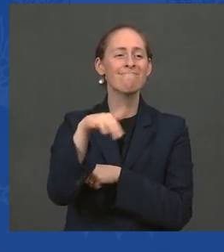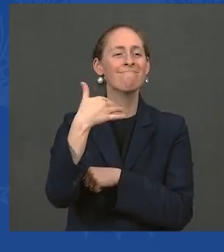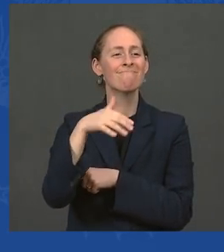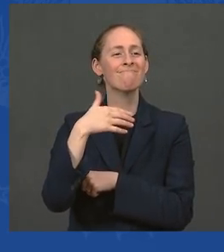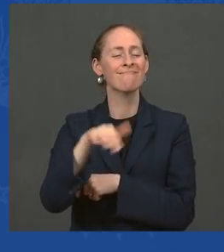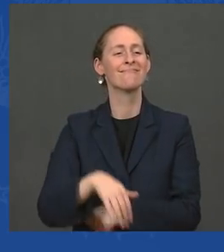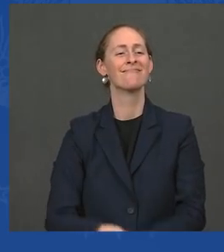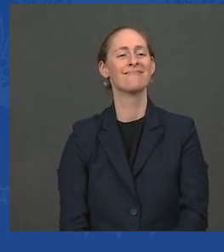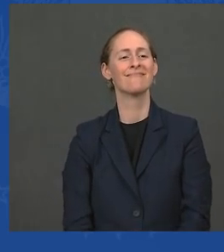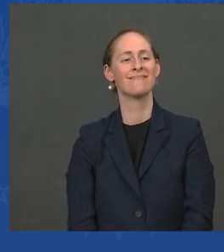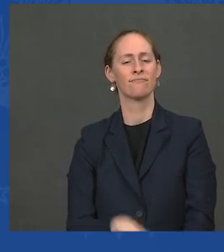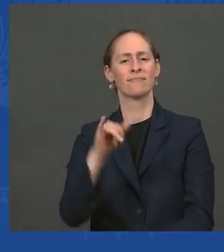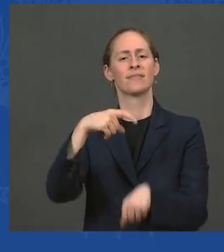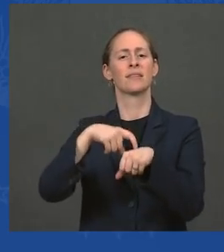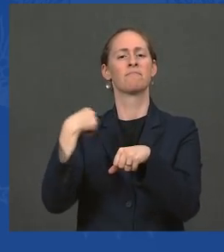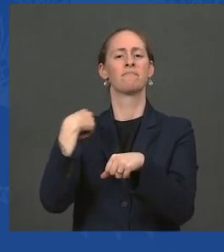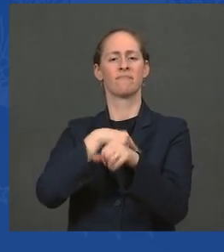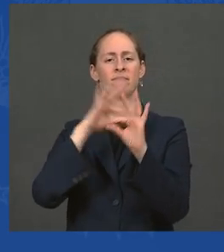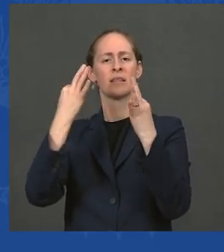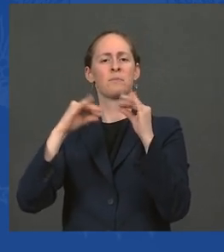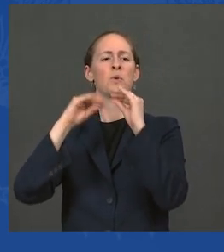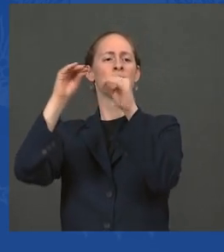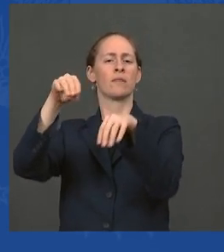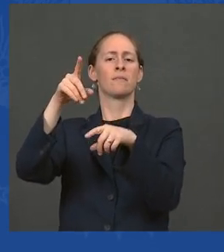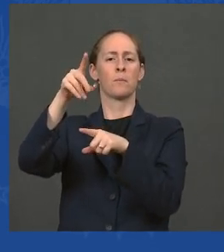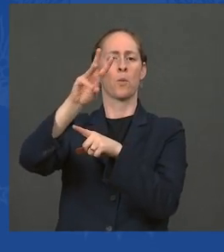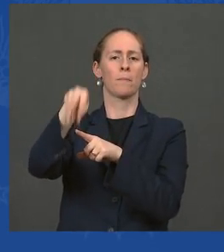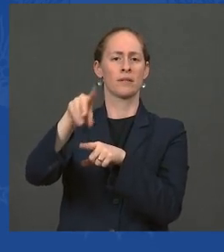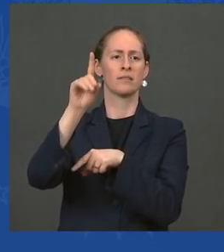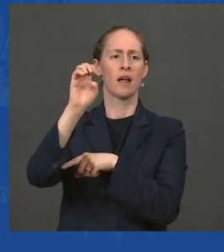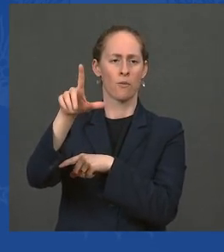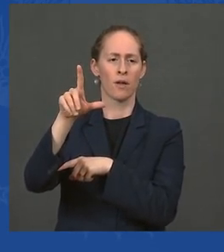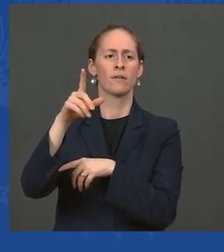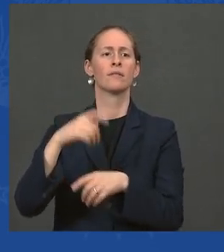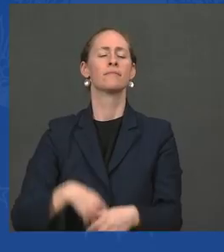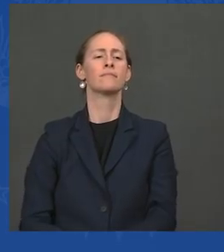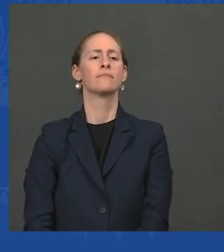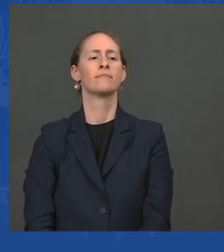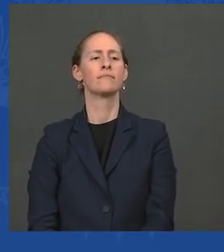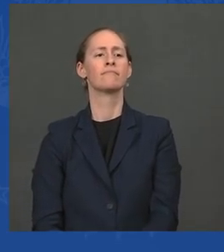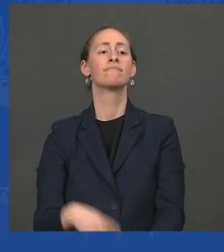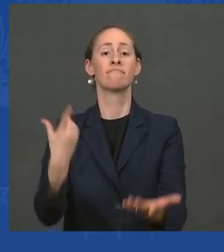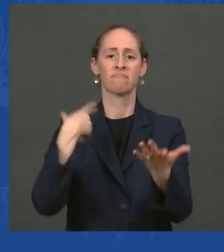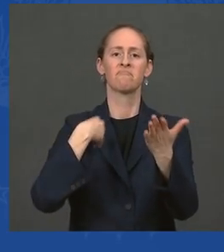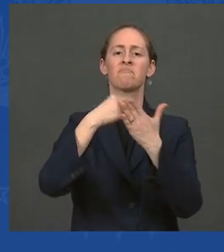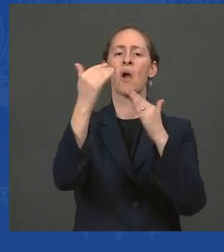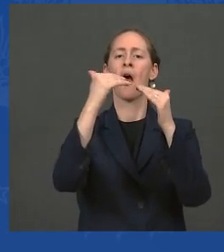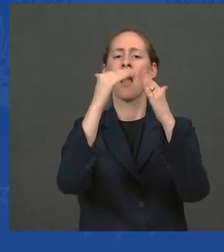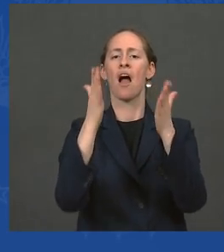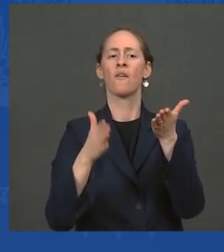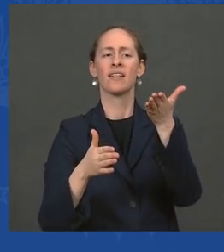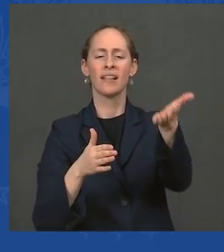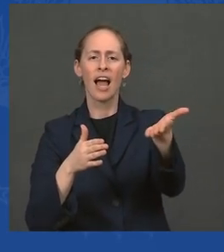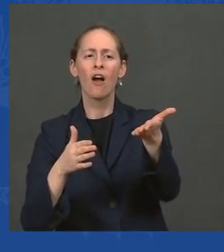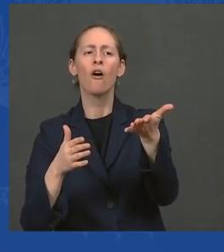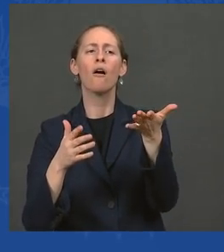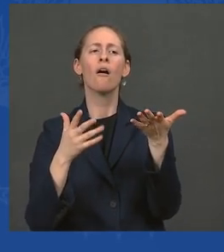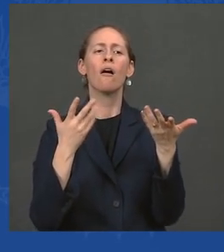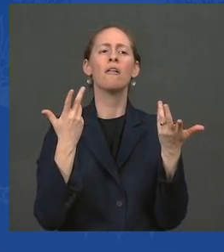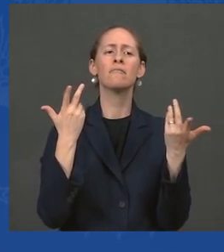we finally were able to -- after four years, Dad could buy a house. And we lived in a, quote, "a development." It was a lovely area and a suburban area.